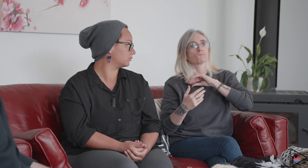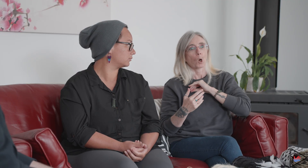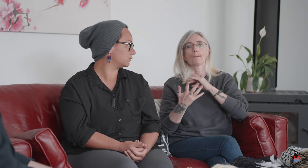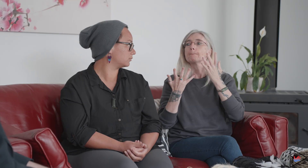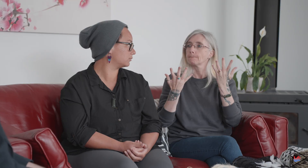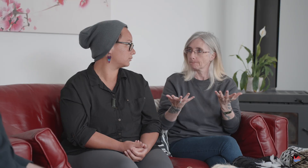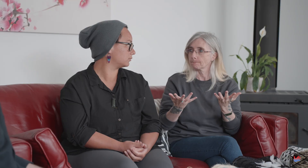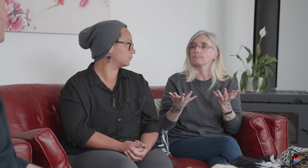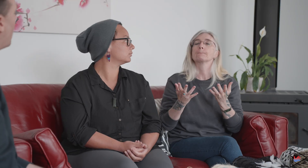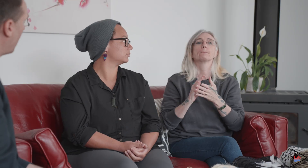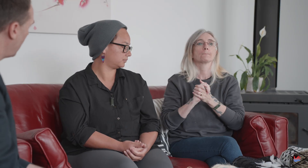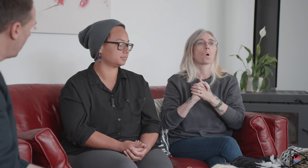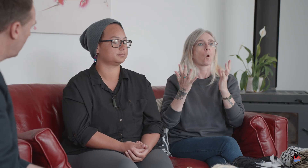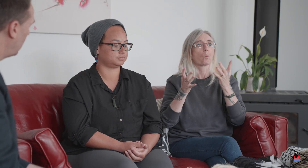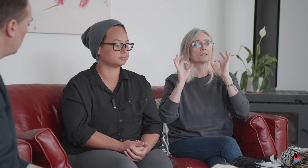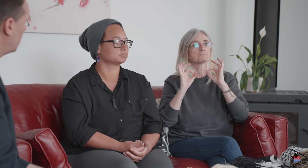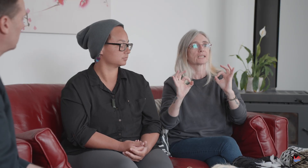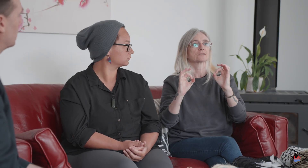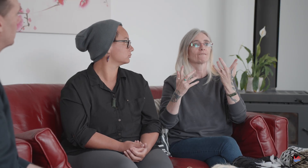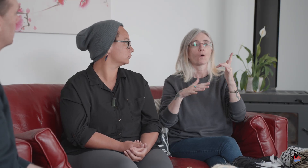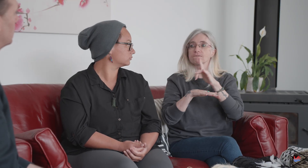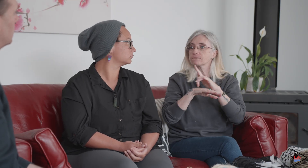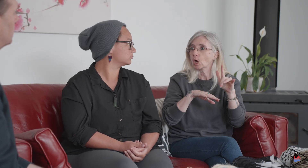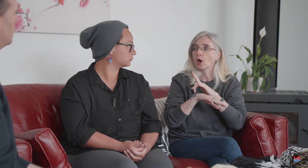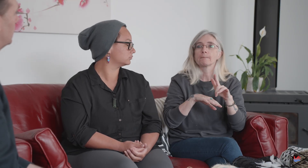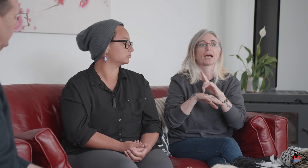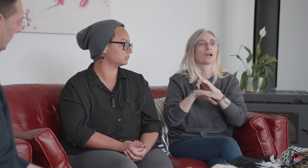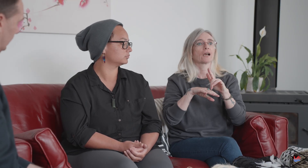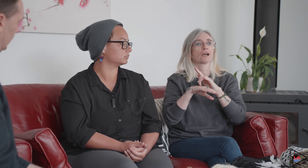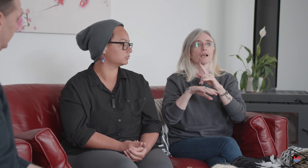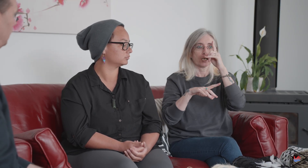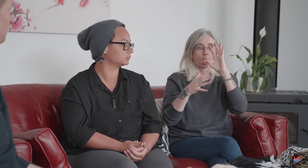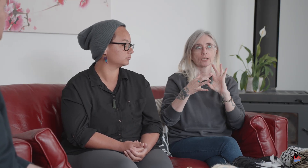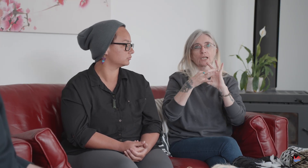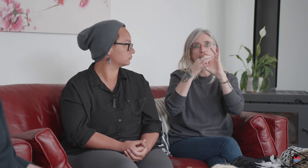their mountain, is significant to them, something that represents where they're from or as part